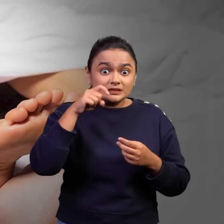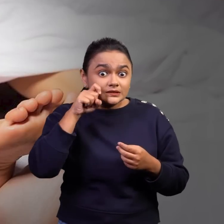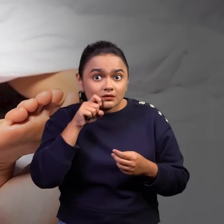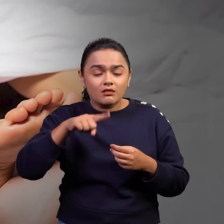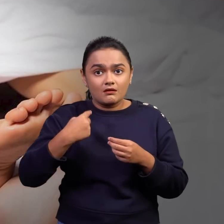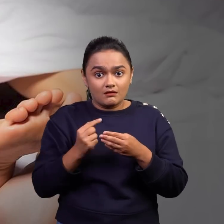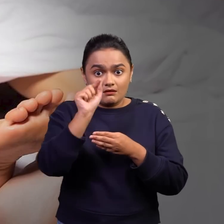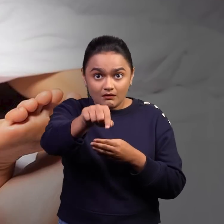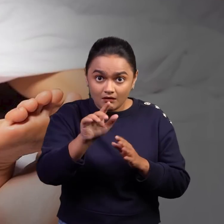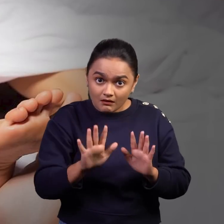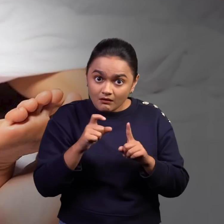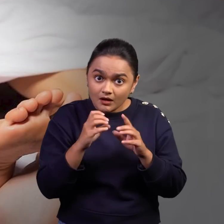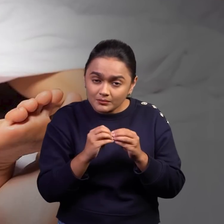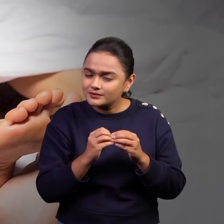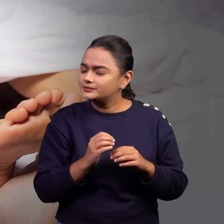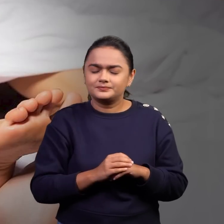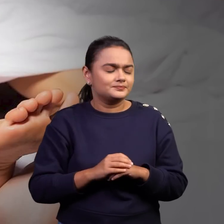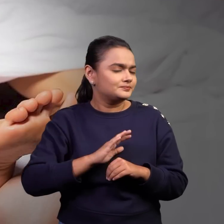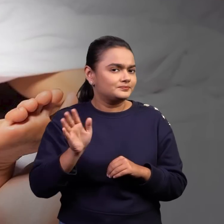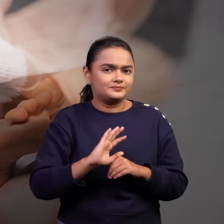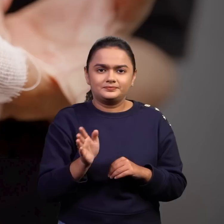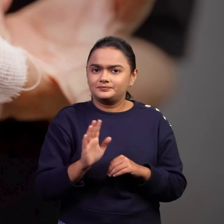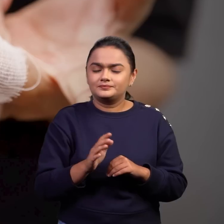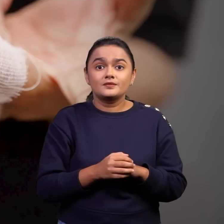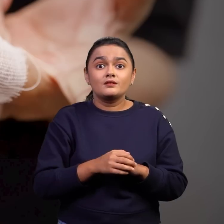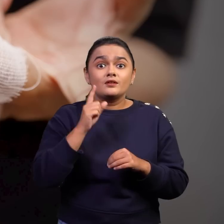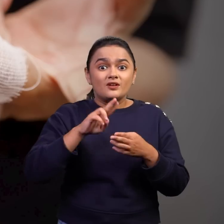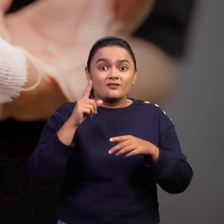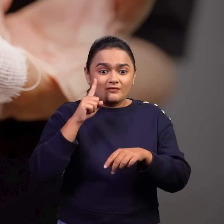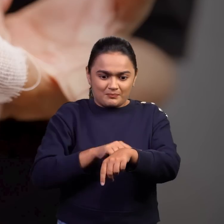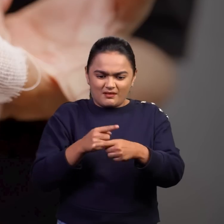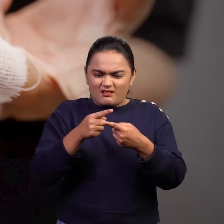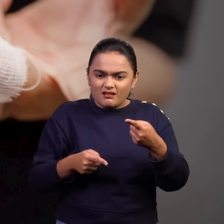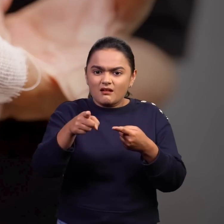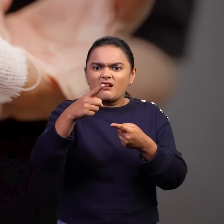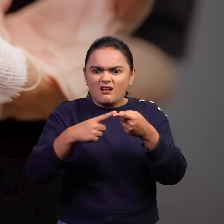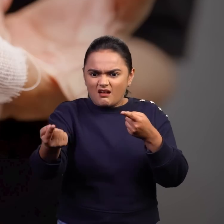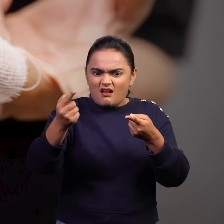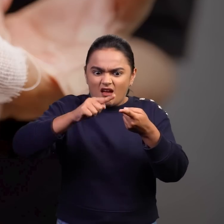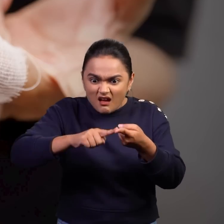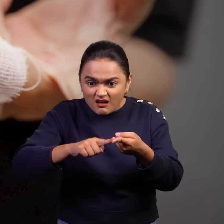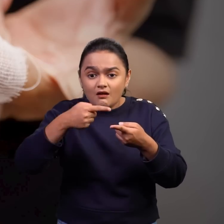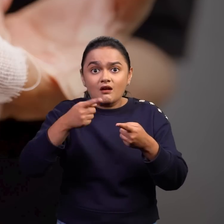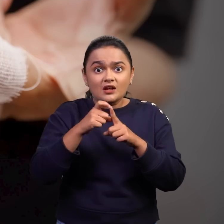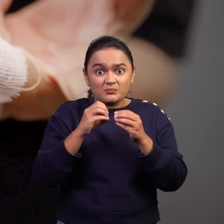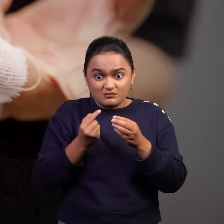No, it cannot spread through sexual contact. Is diabetes caused by blood-to-blood contact? No, it doesn’t work that way